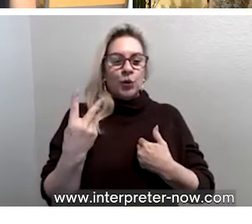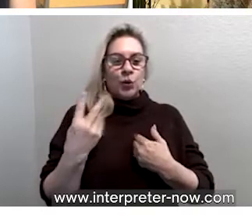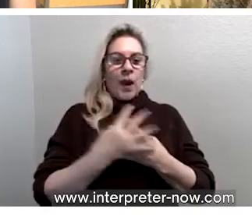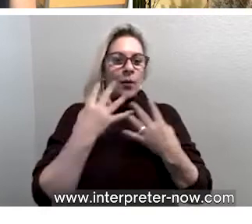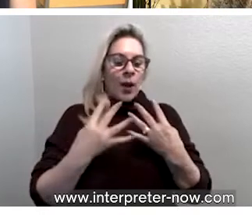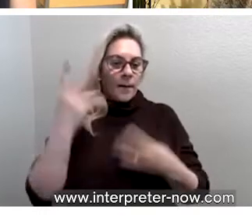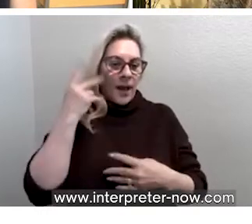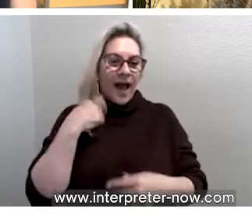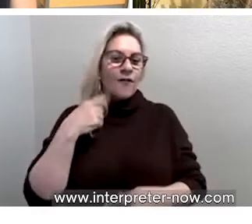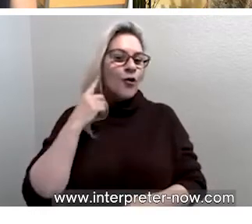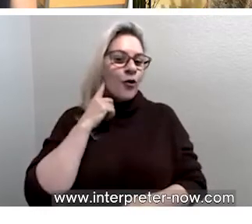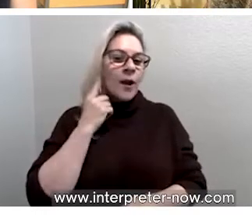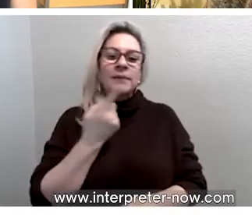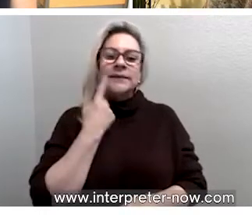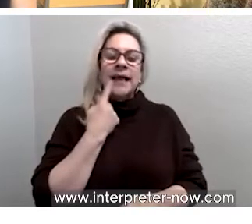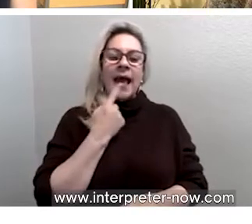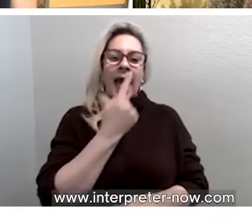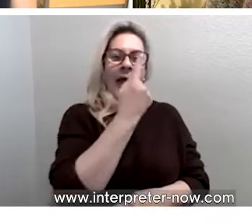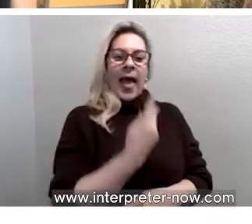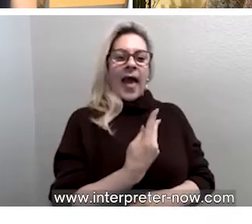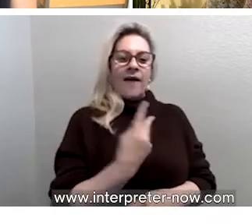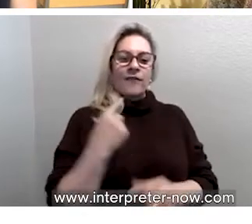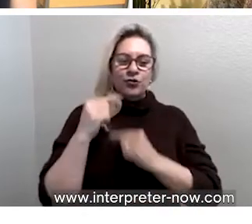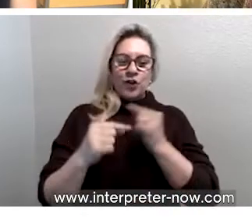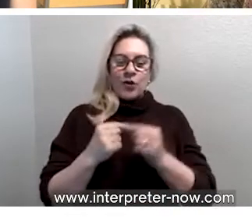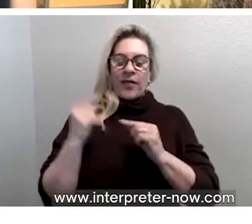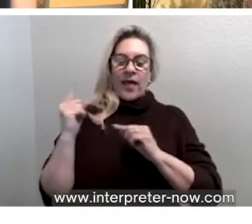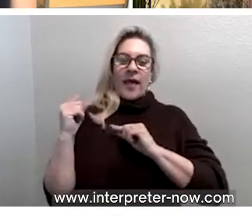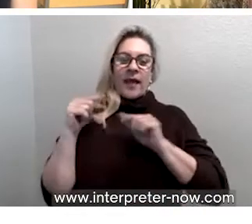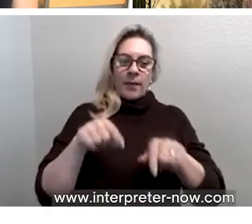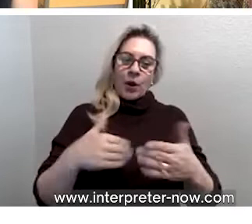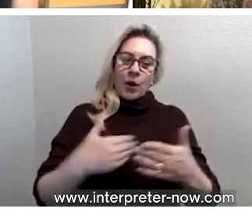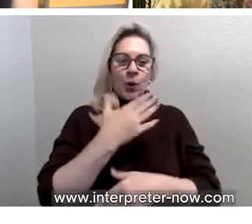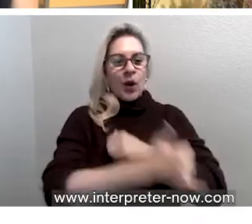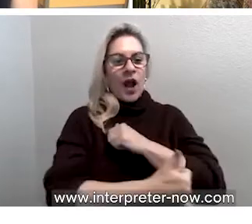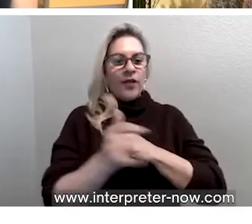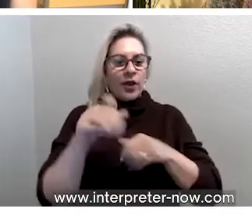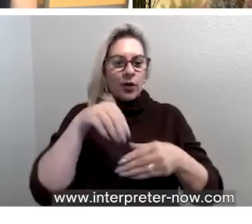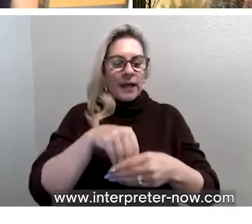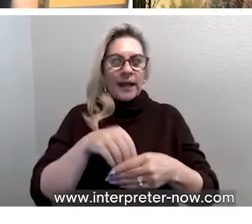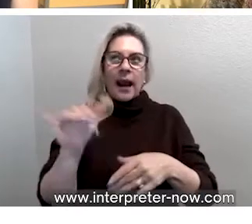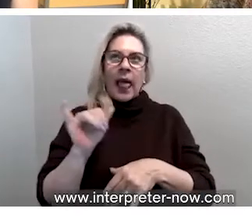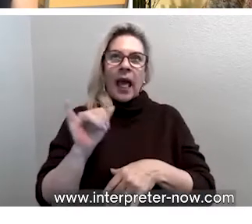I've heard of half generation, which is they themselves came to the new country that they're in at like 7-10 years old.